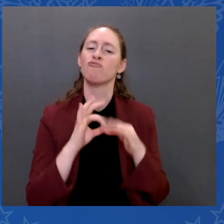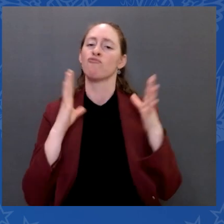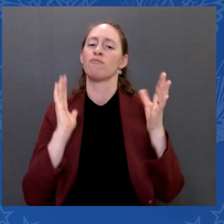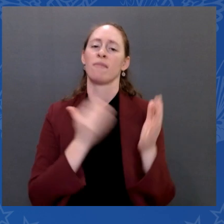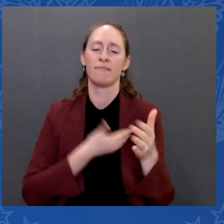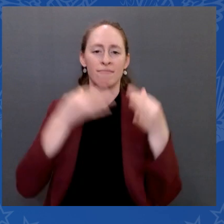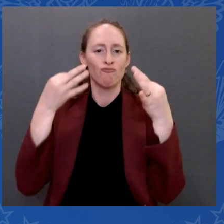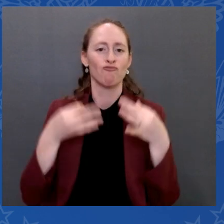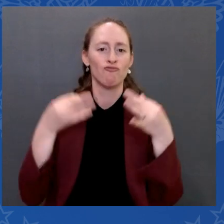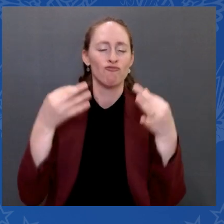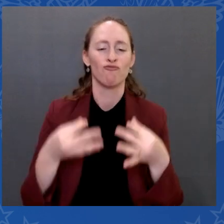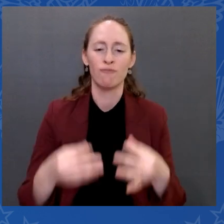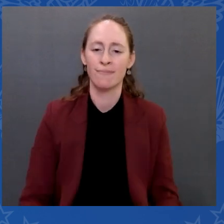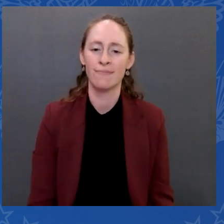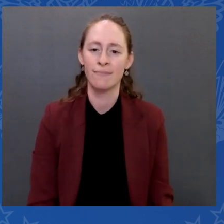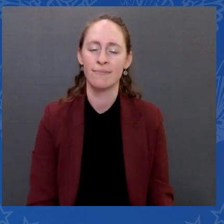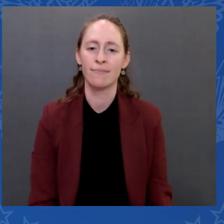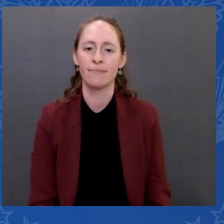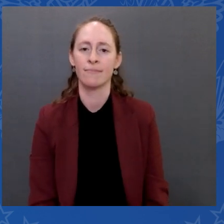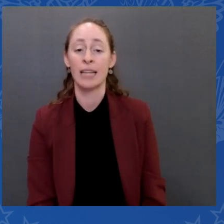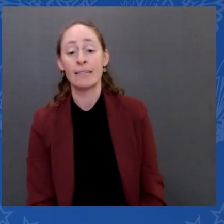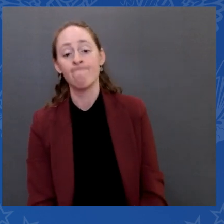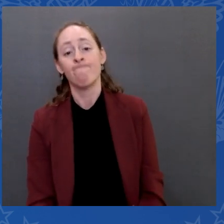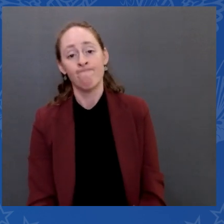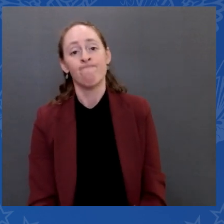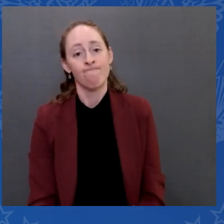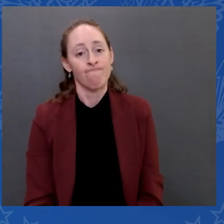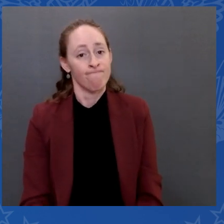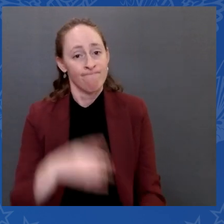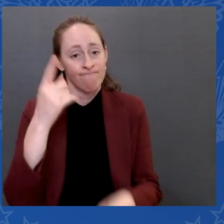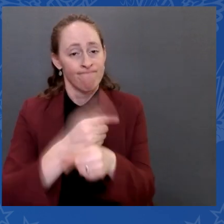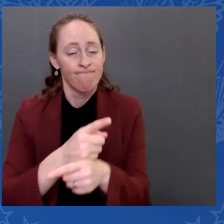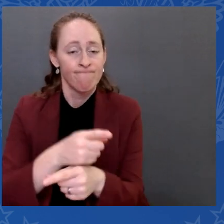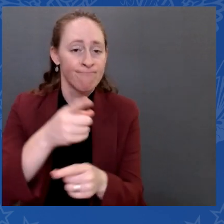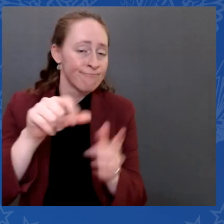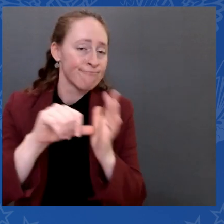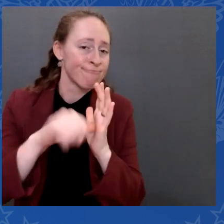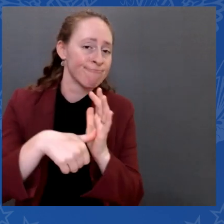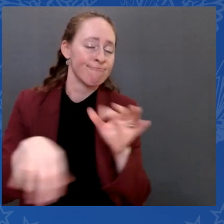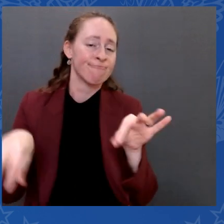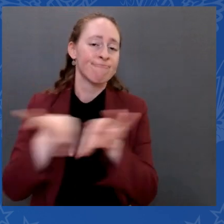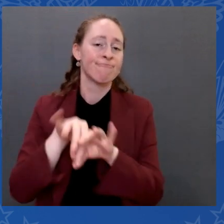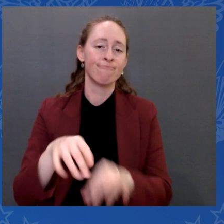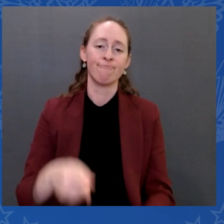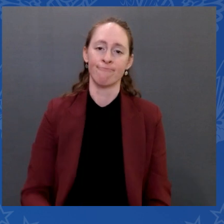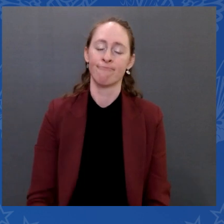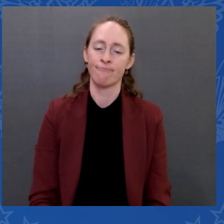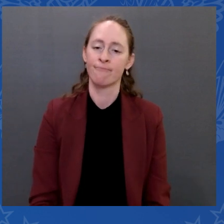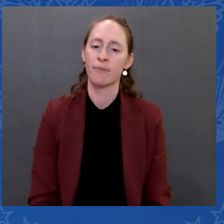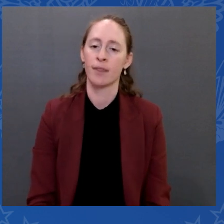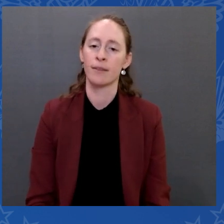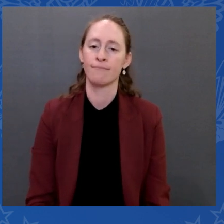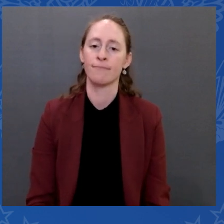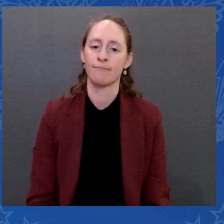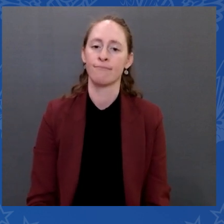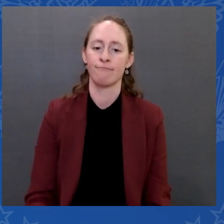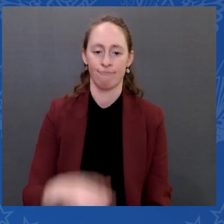as we've led the world in the past in research and development, generating new technologies -- we've been inclined to share it